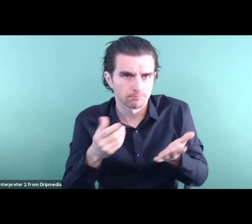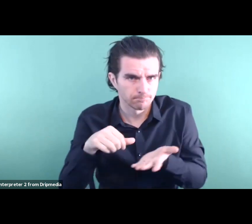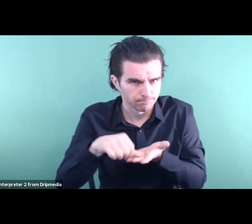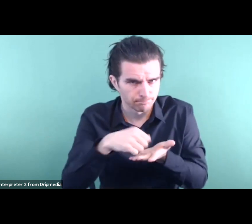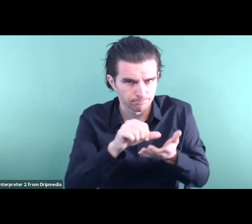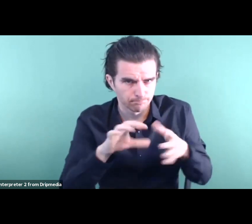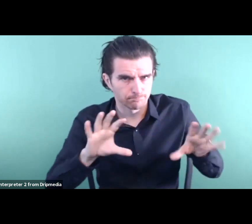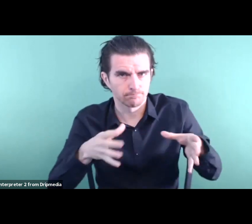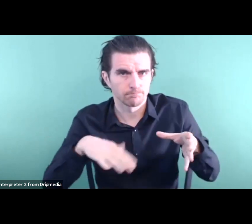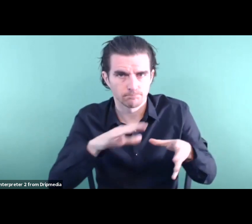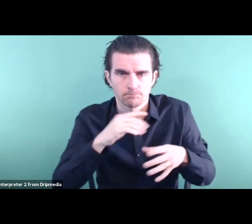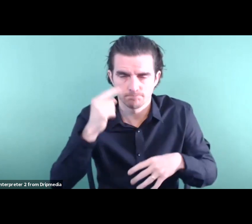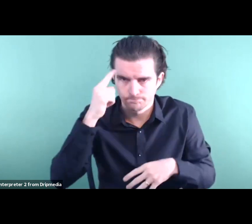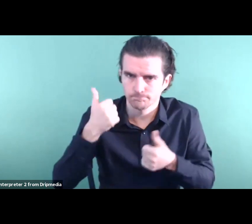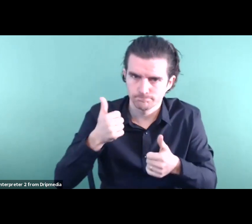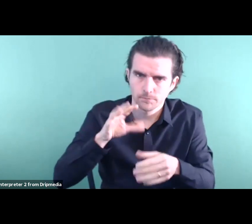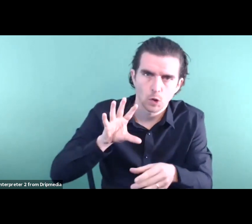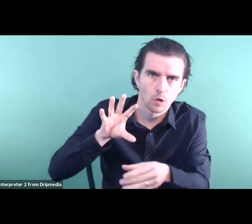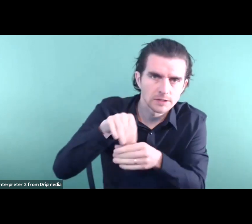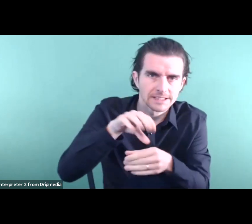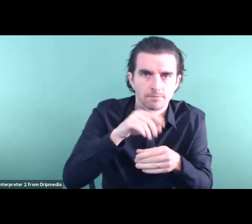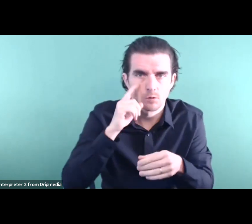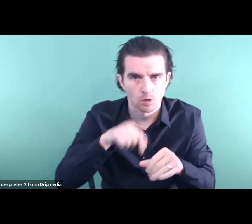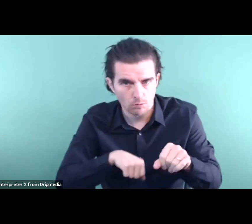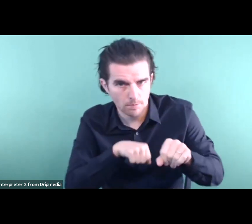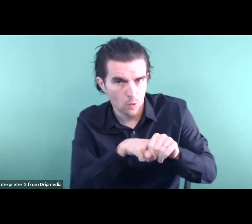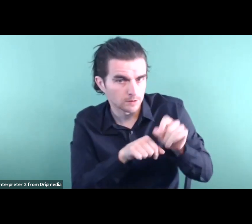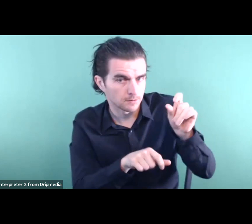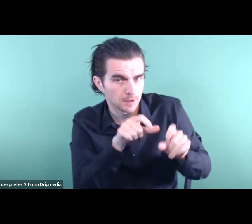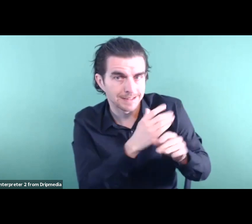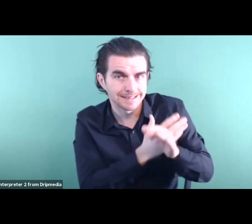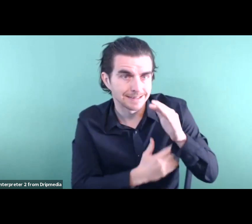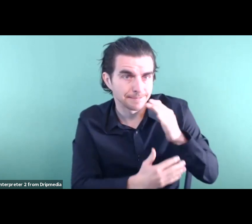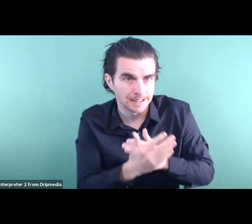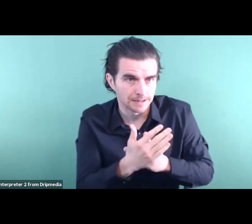the loans that are made. You have organisations like for instance Sightsavers,